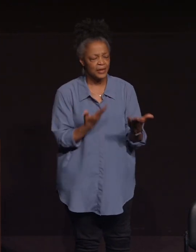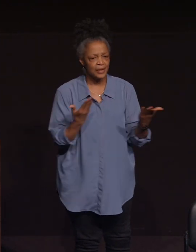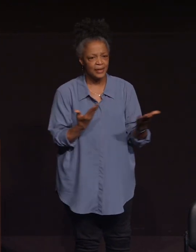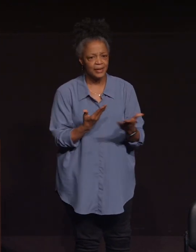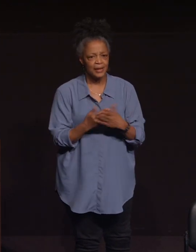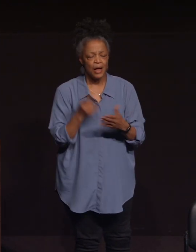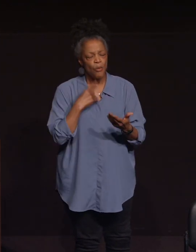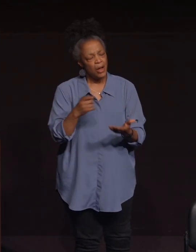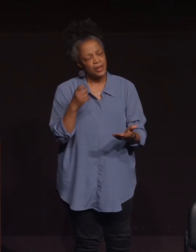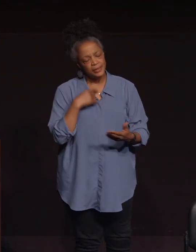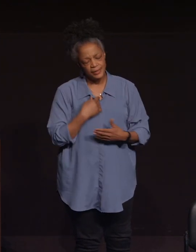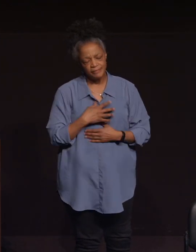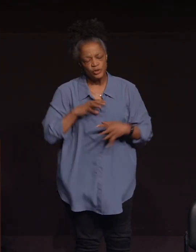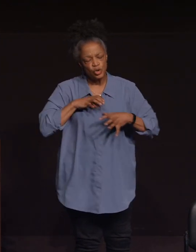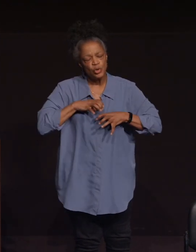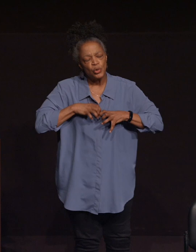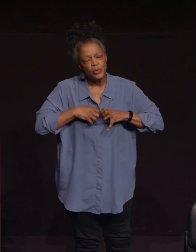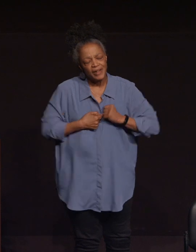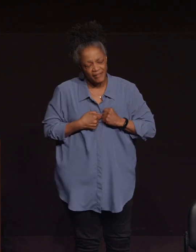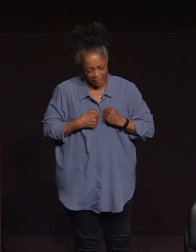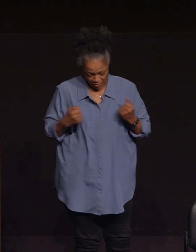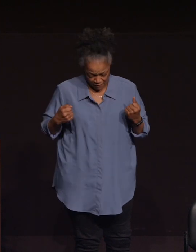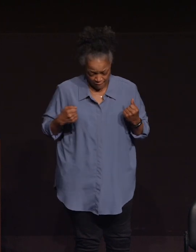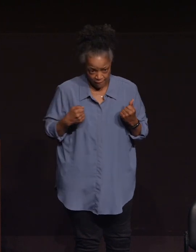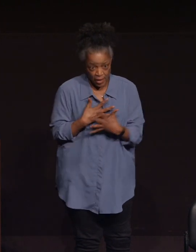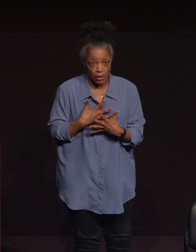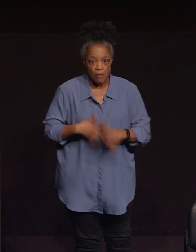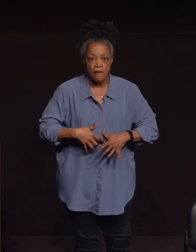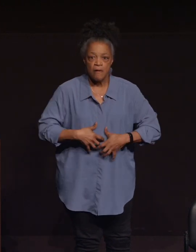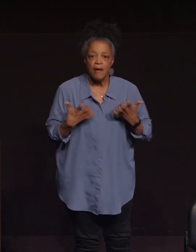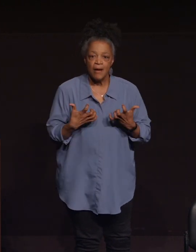I want to acknowledge the grief and fear and rage we feel as we